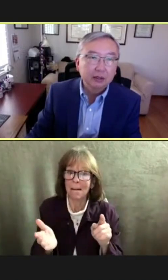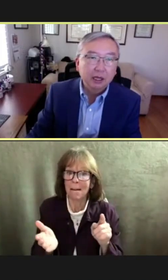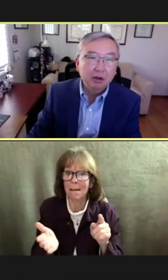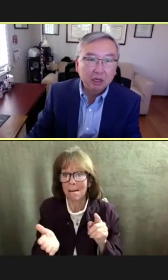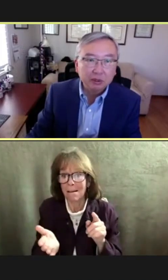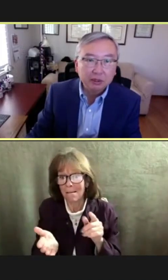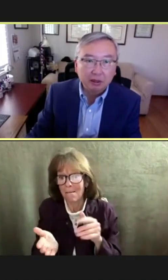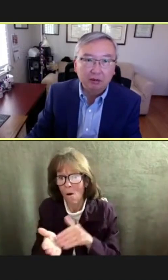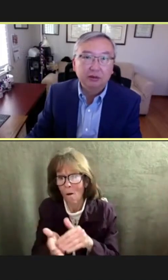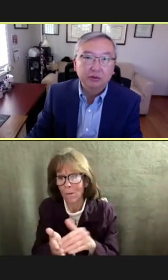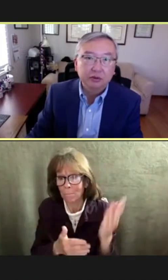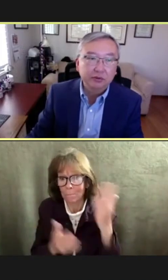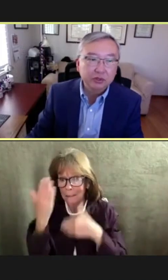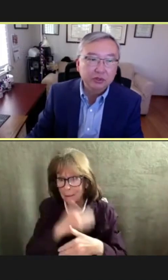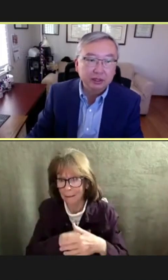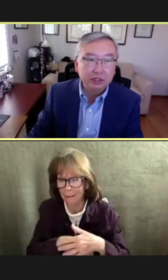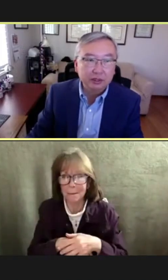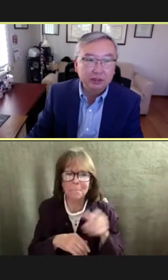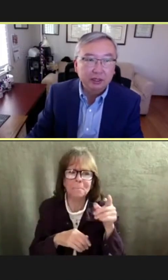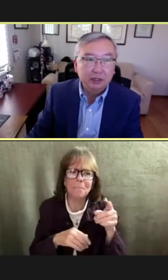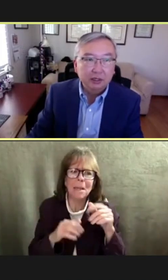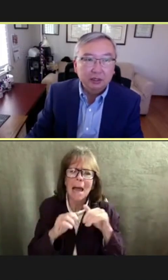How common are neurodiverse conditions?